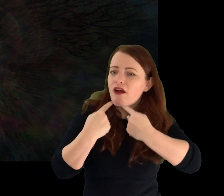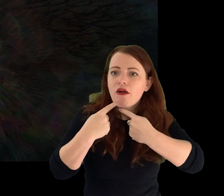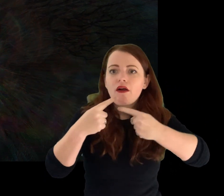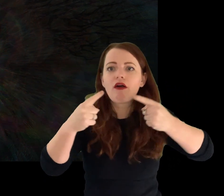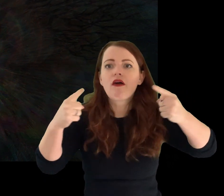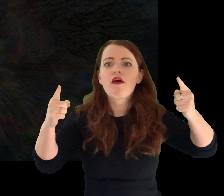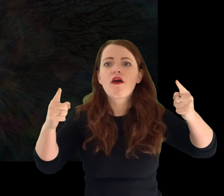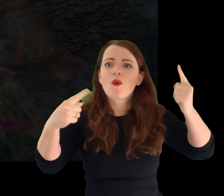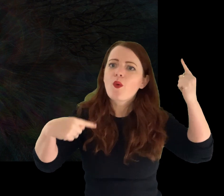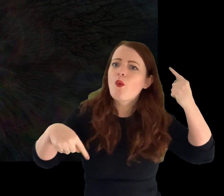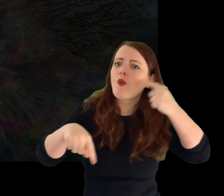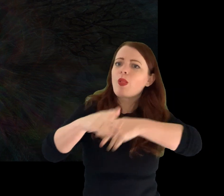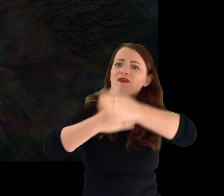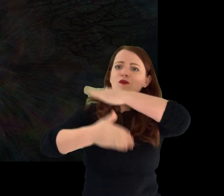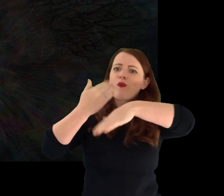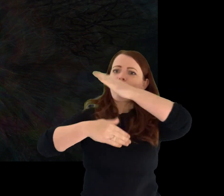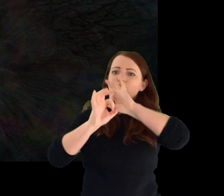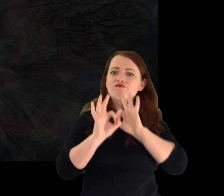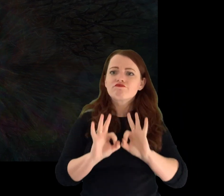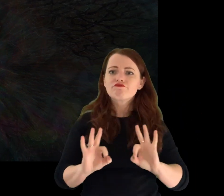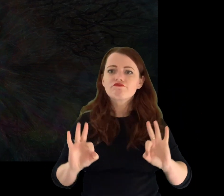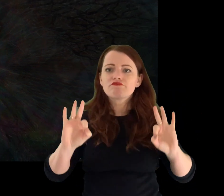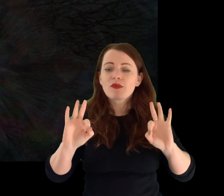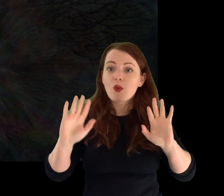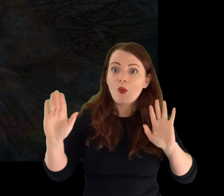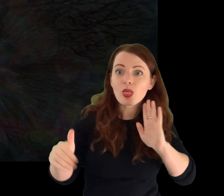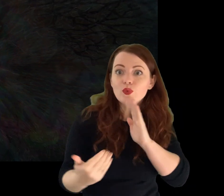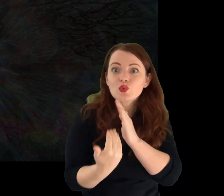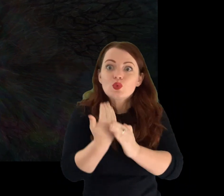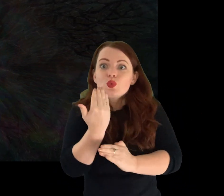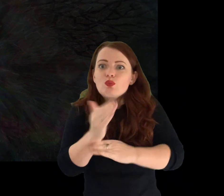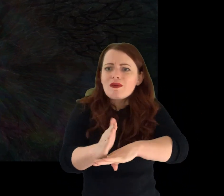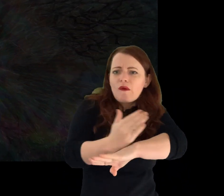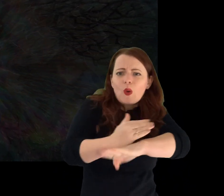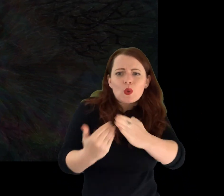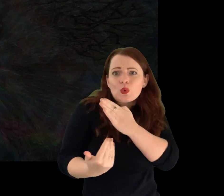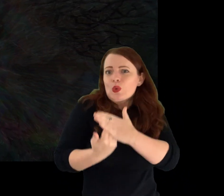When all was silent and dark and all was new – before newness was new